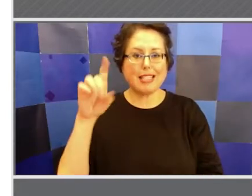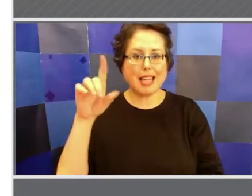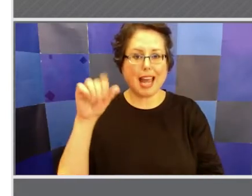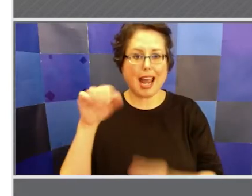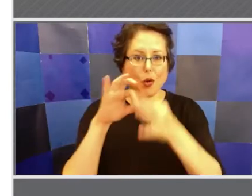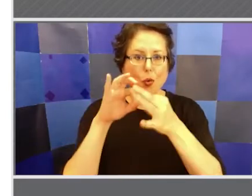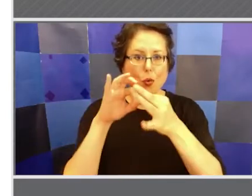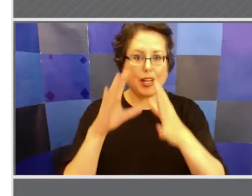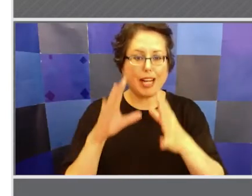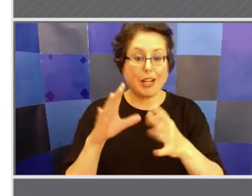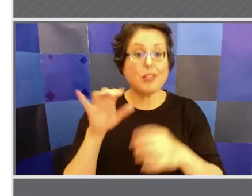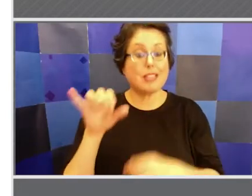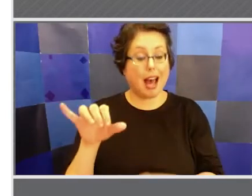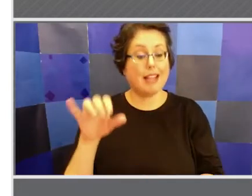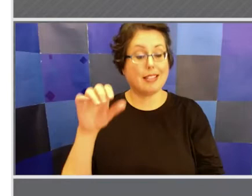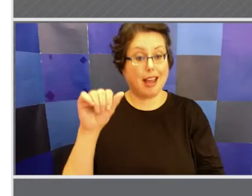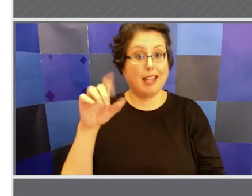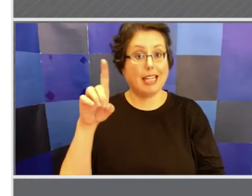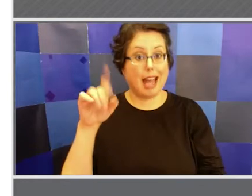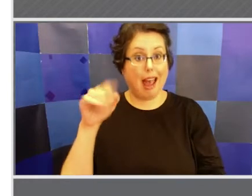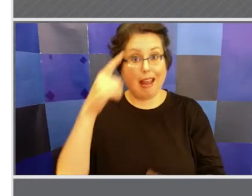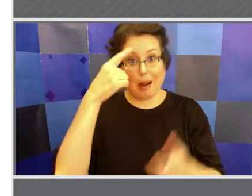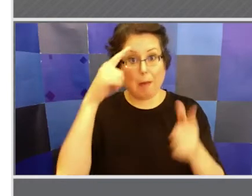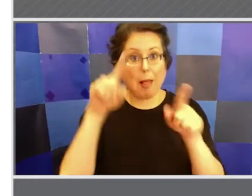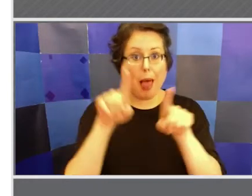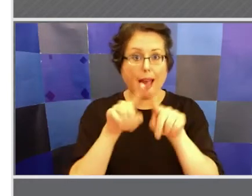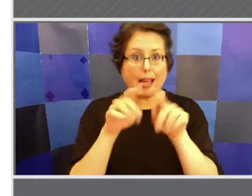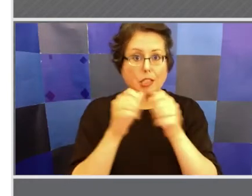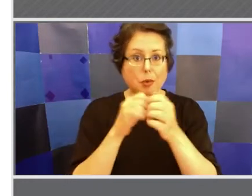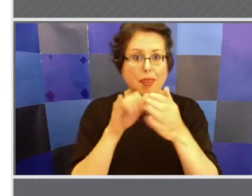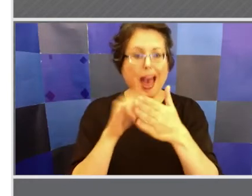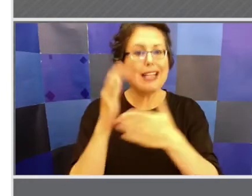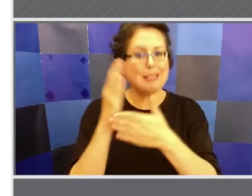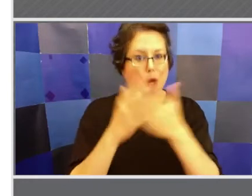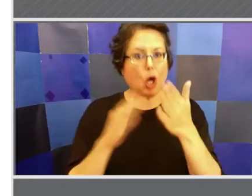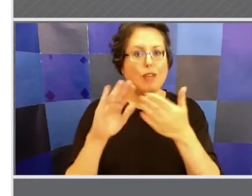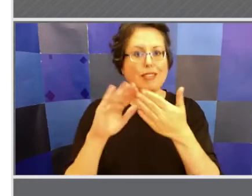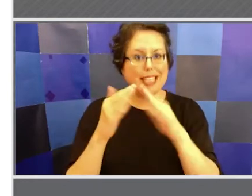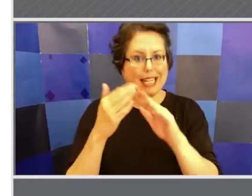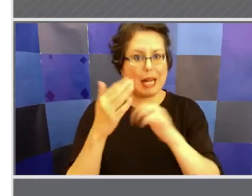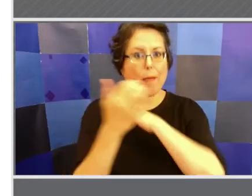compliance for that is something that is a part of the Department of city planning, you